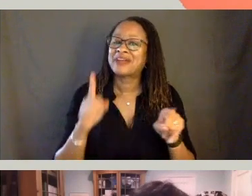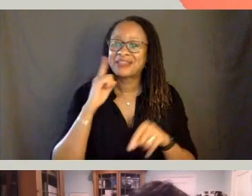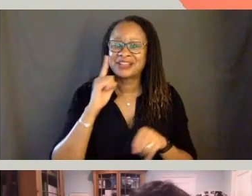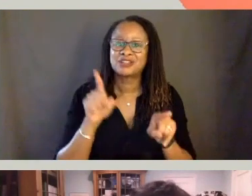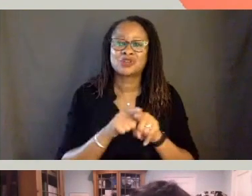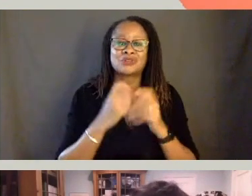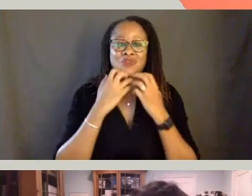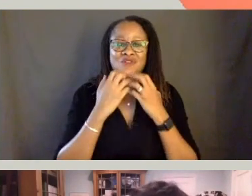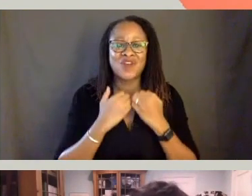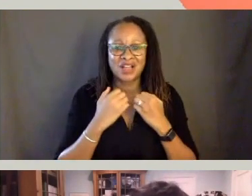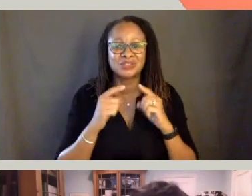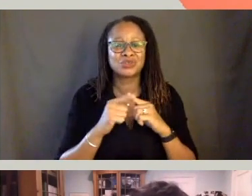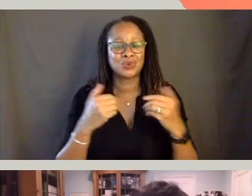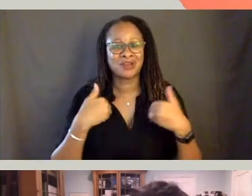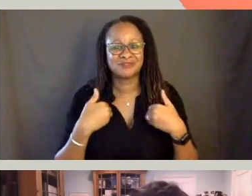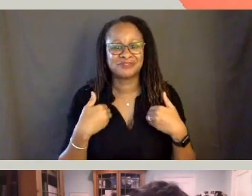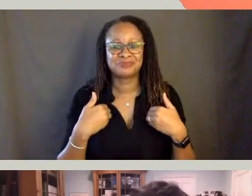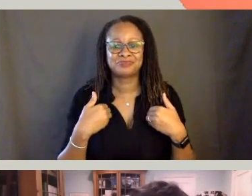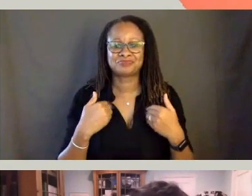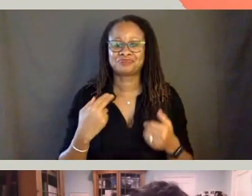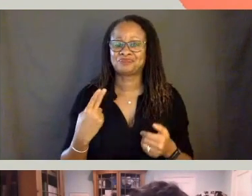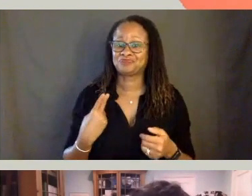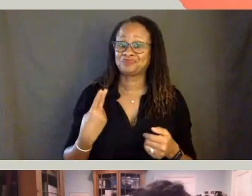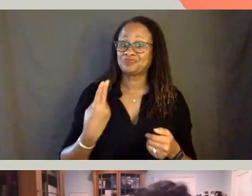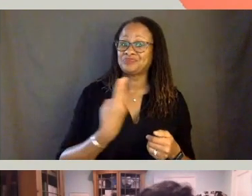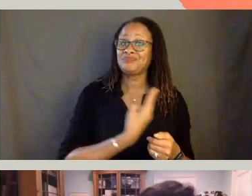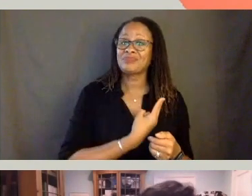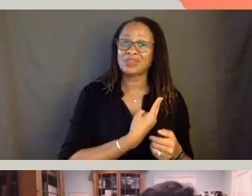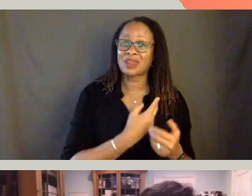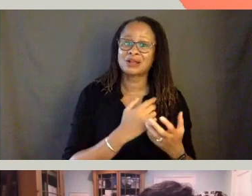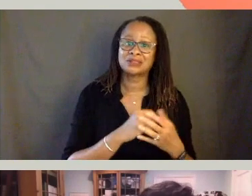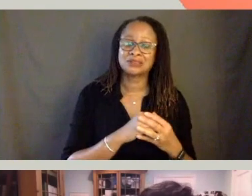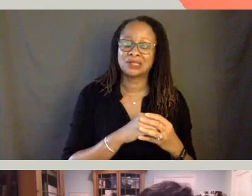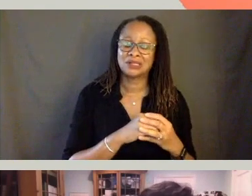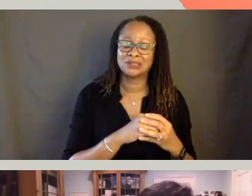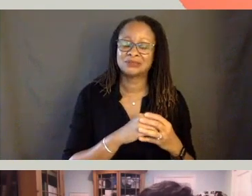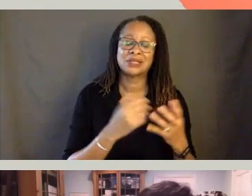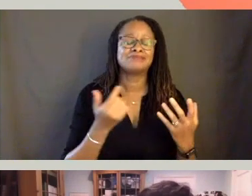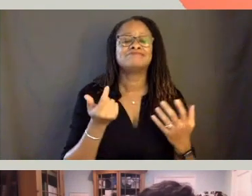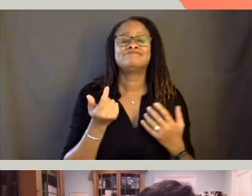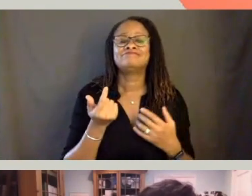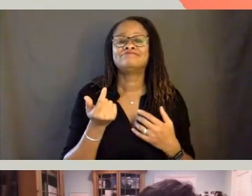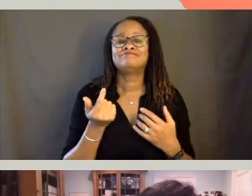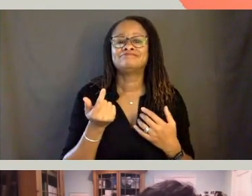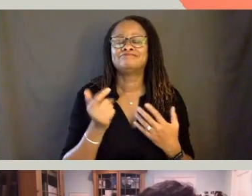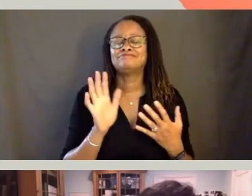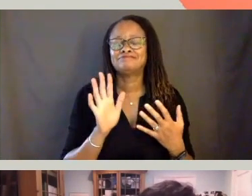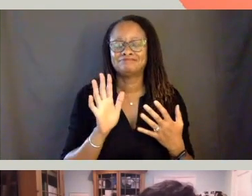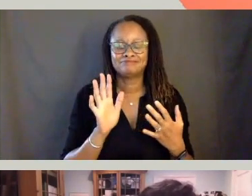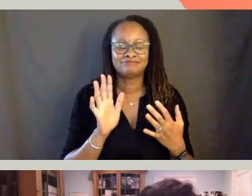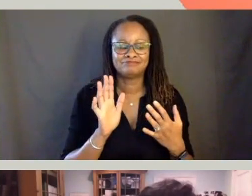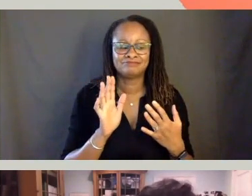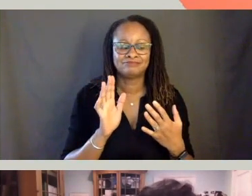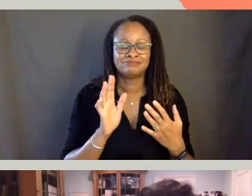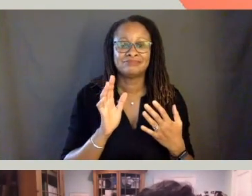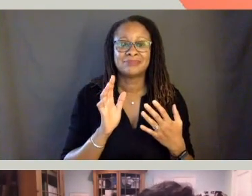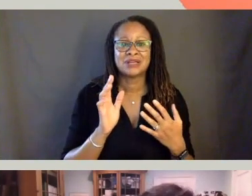to being able to have us a slight step outside of being like in the thick of something.